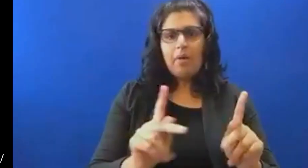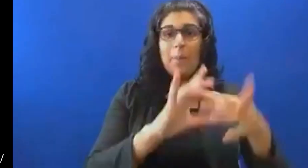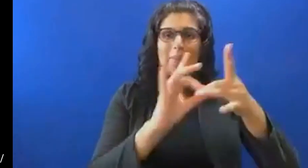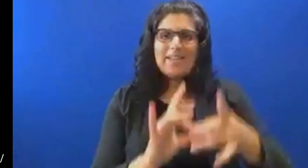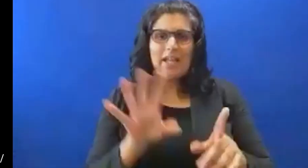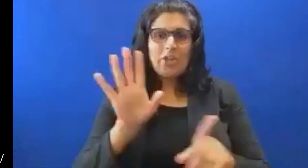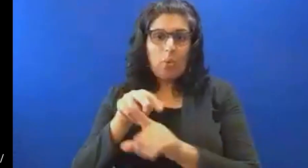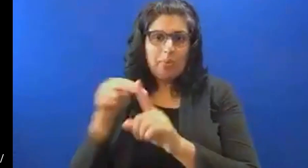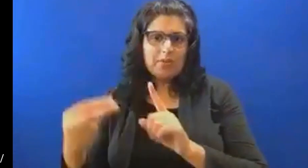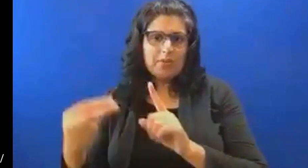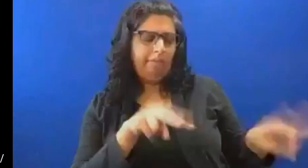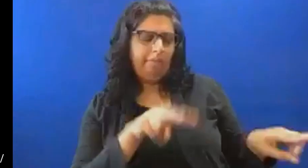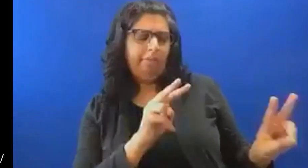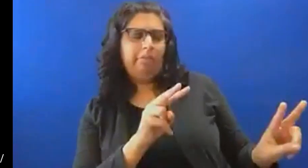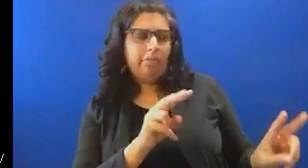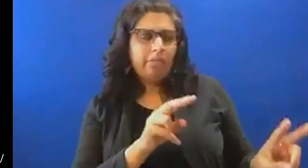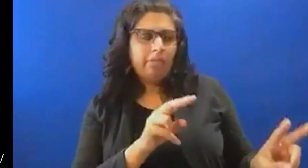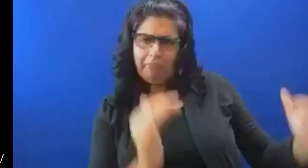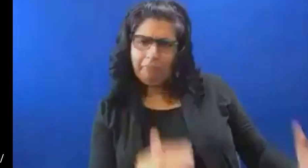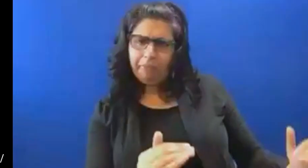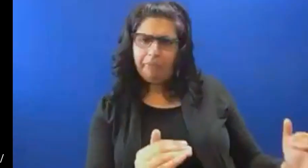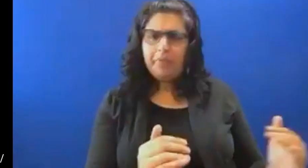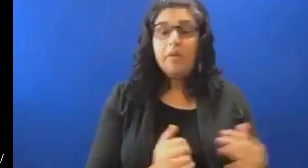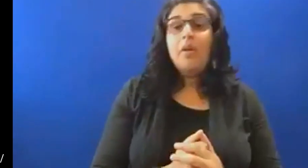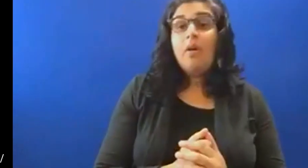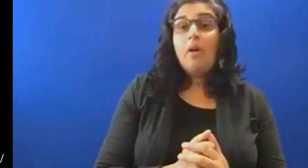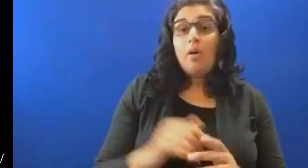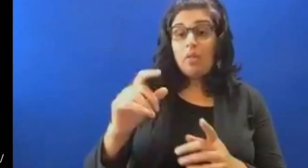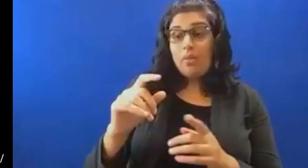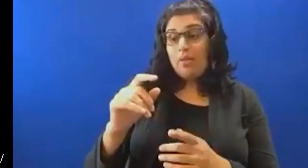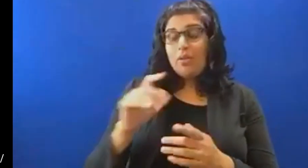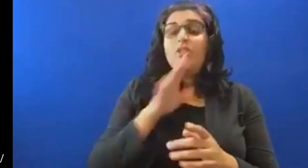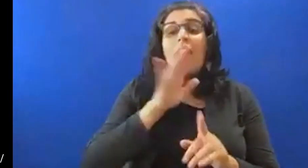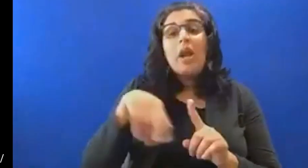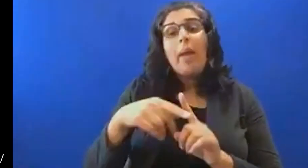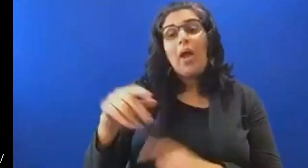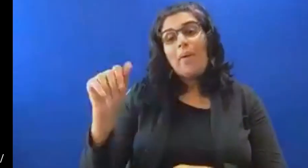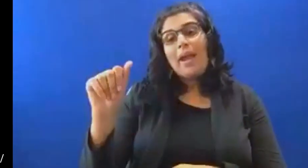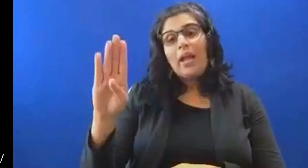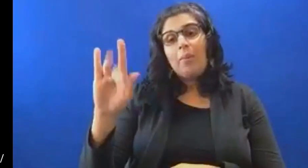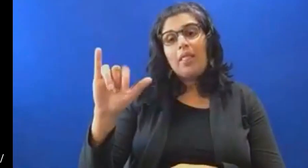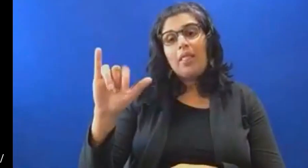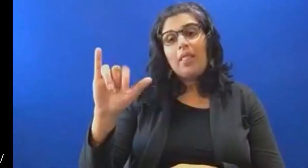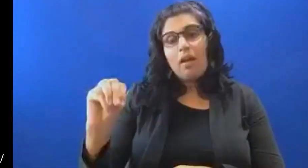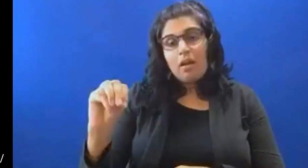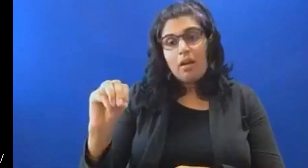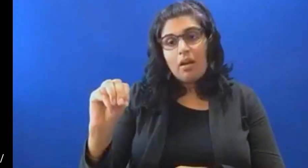And so, when we talk about ableism, we have to really understand where it comes from. And it comes from the mindset